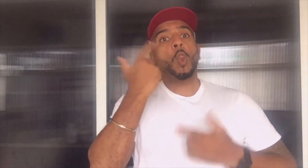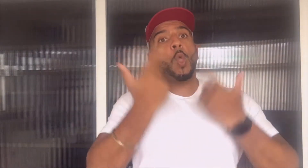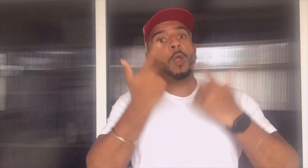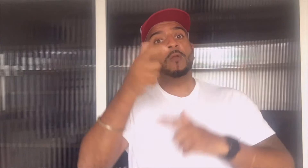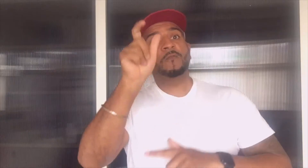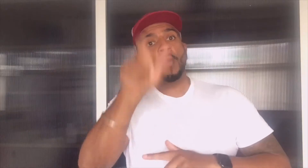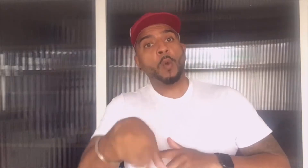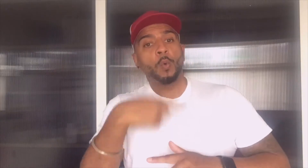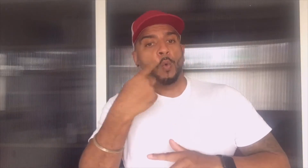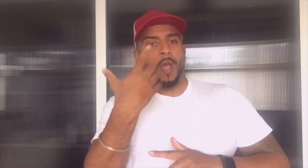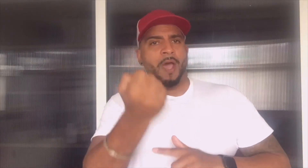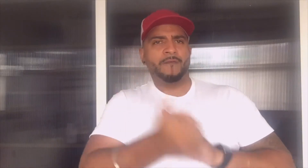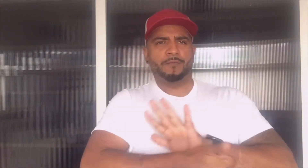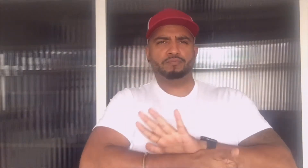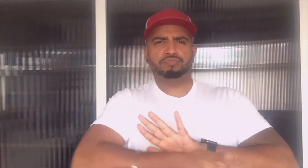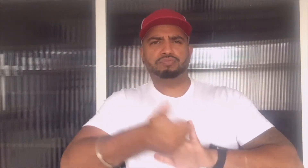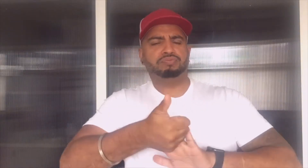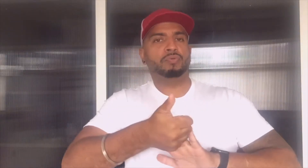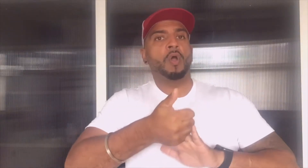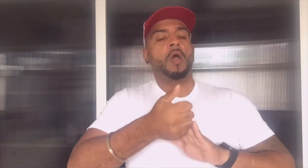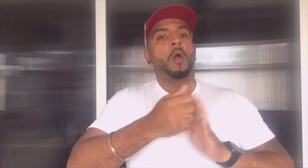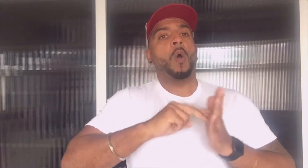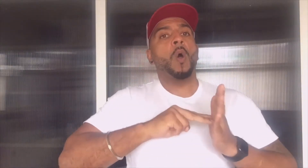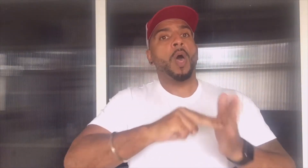The ideal candidate will have superb organisational skills,